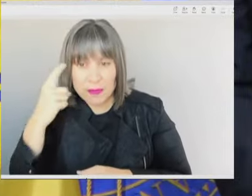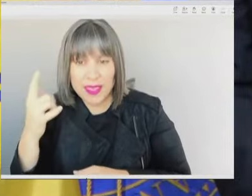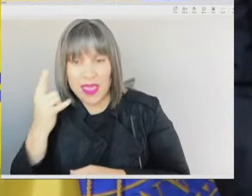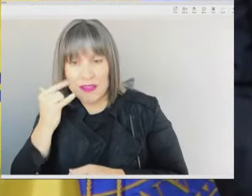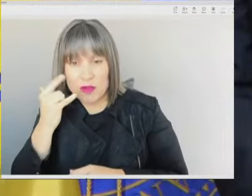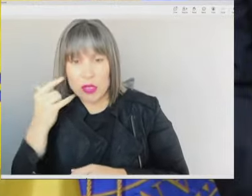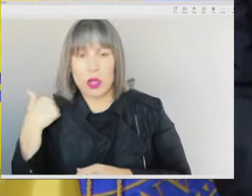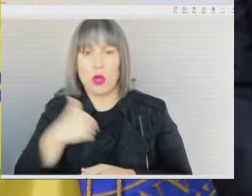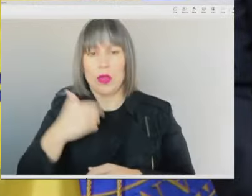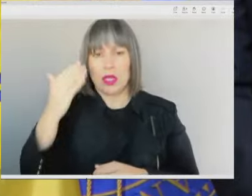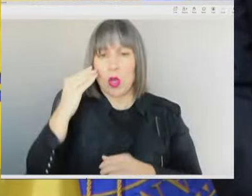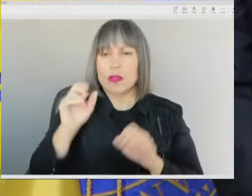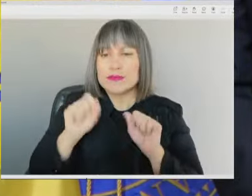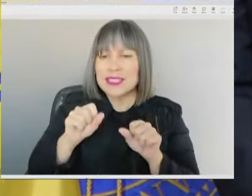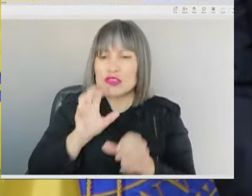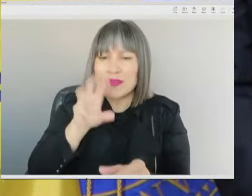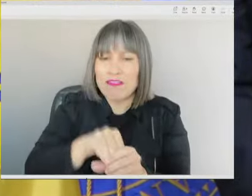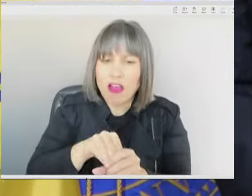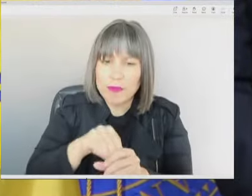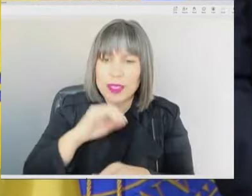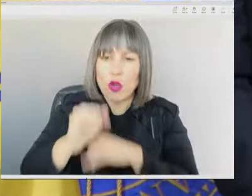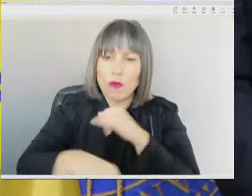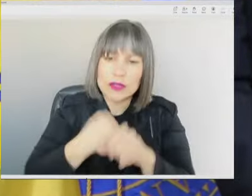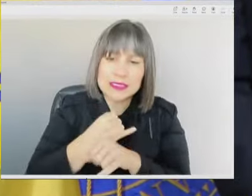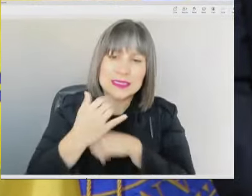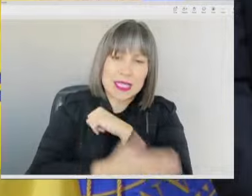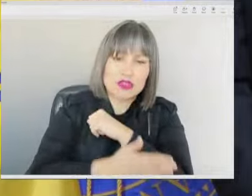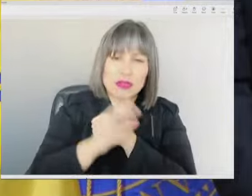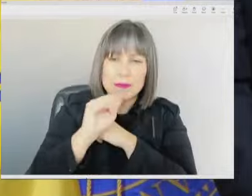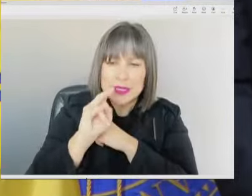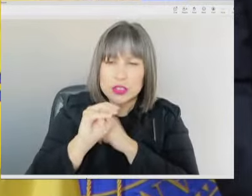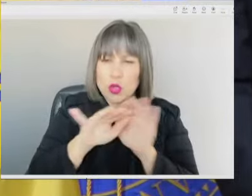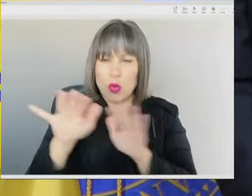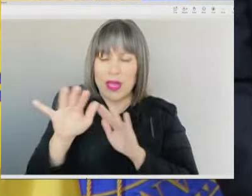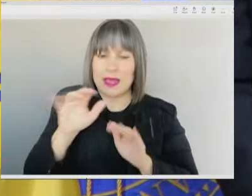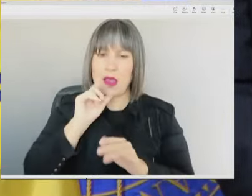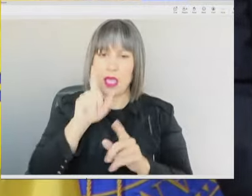potential involvement in overseas countries in Minnesota. So this is not just U.S.-based fraud,